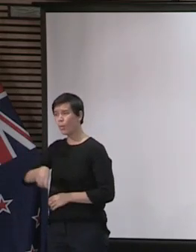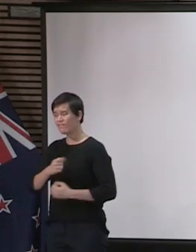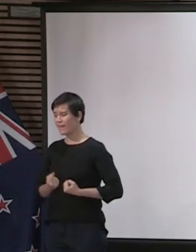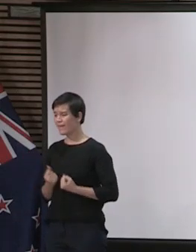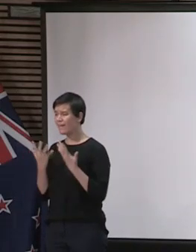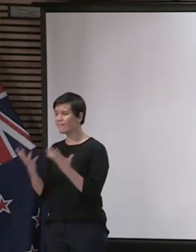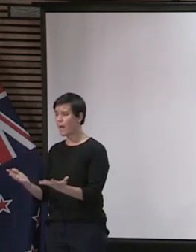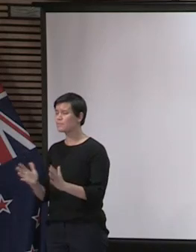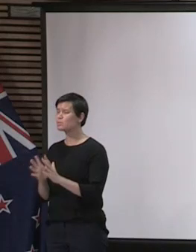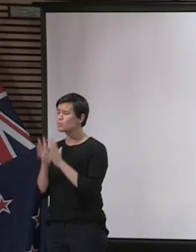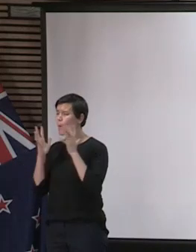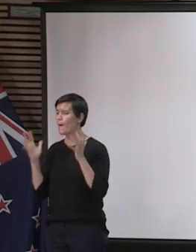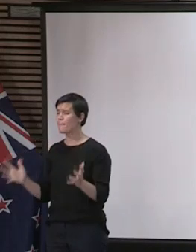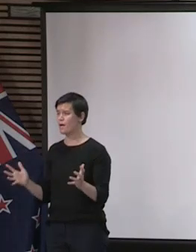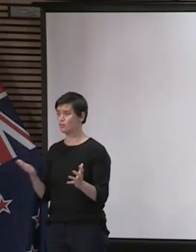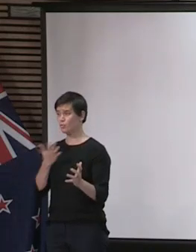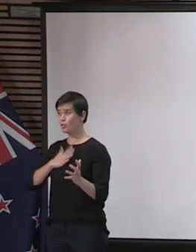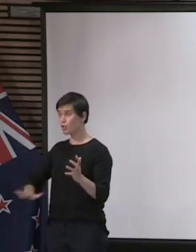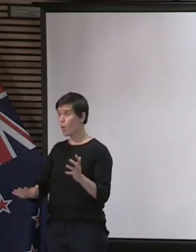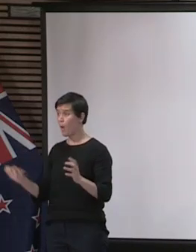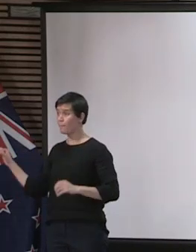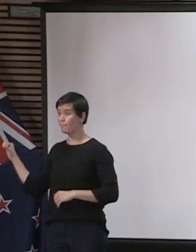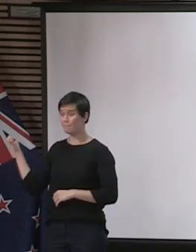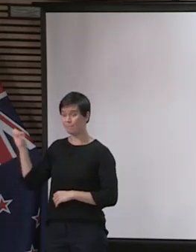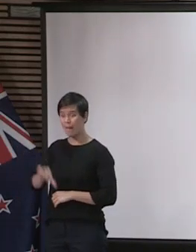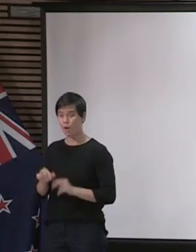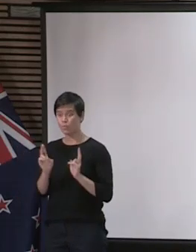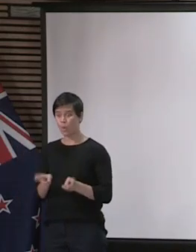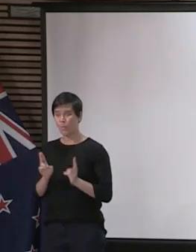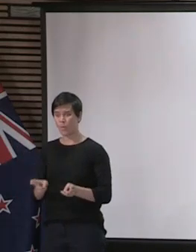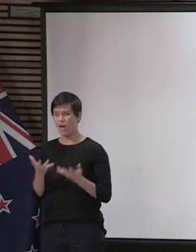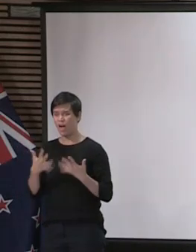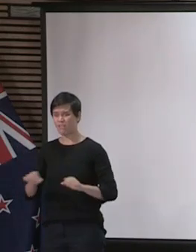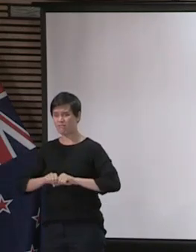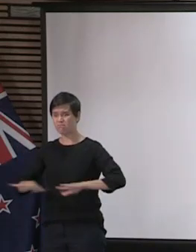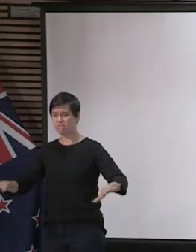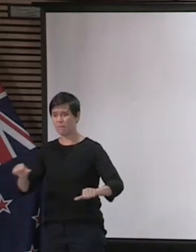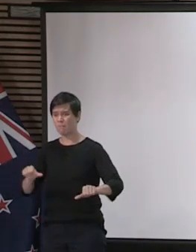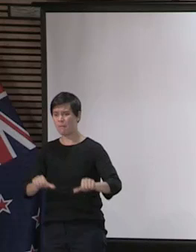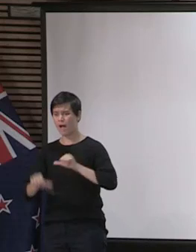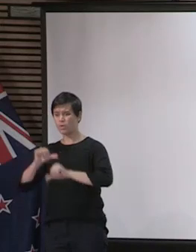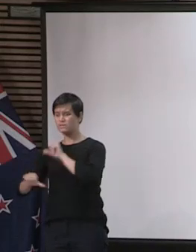PRIME MINISTER JACINDA ARDERN: My message to New Zealanders is you have sacrificed too much for us to lose those